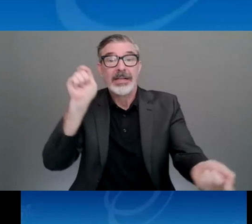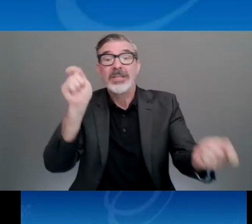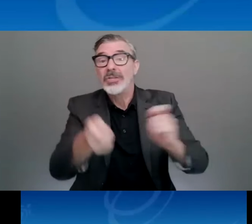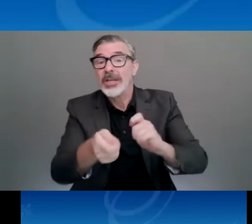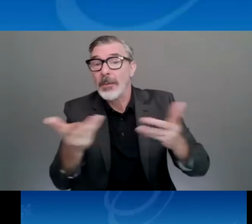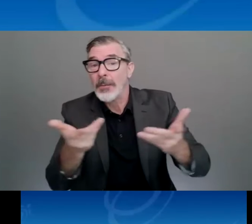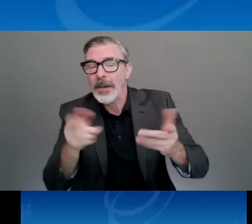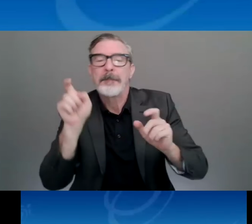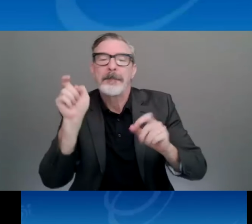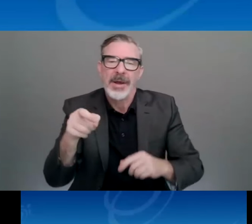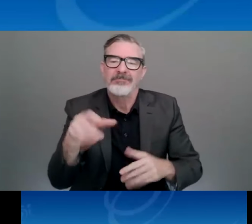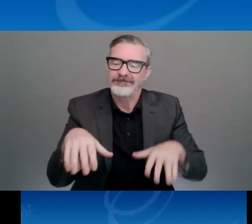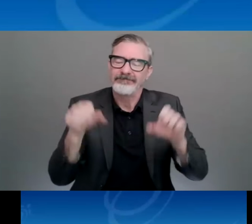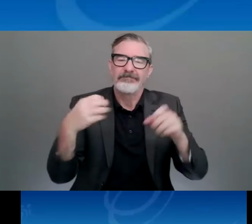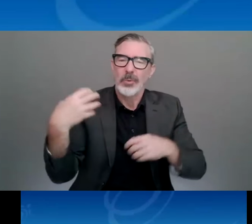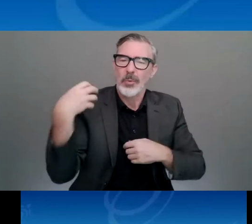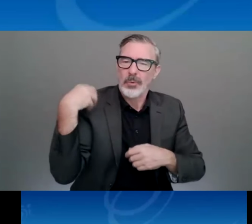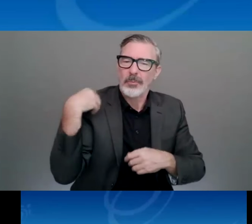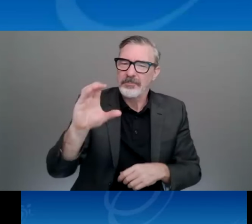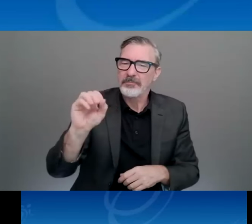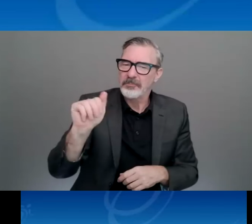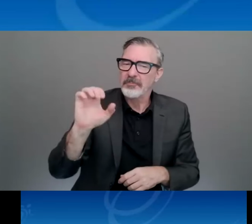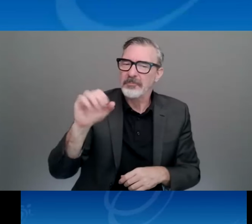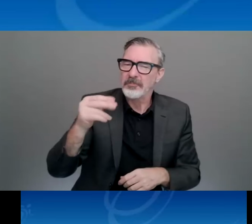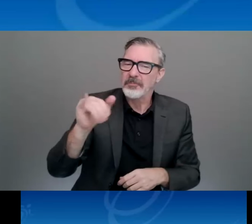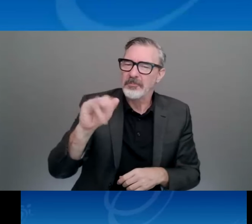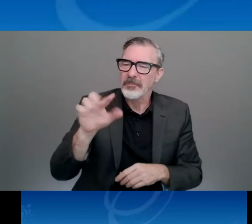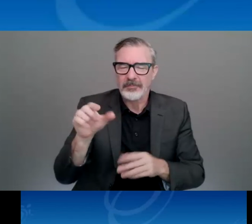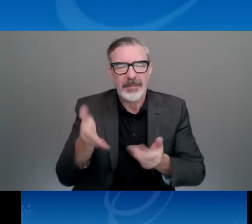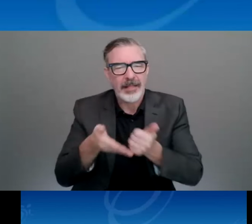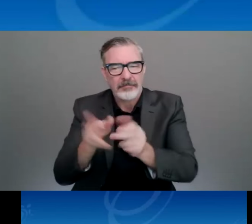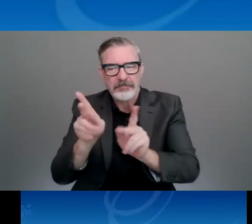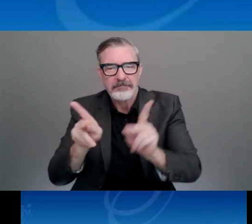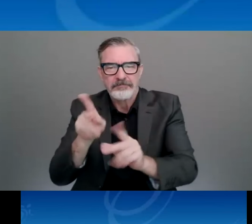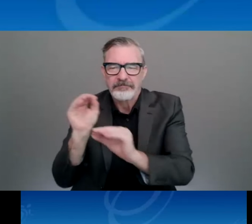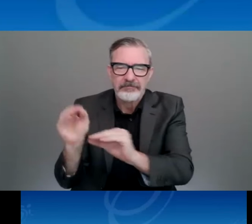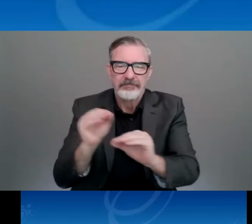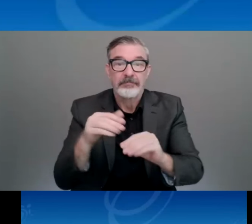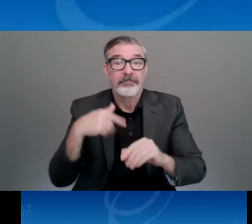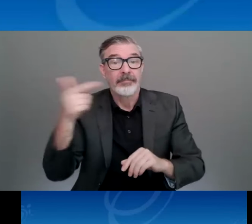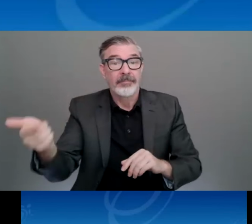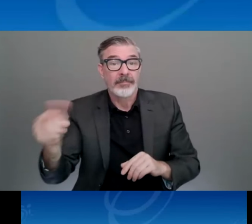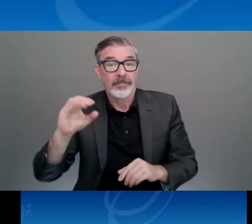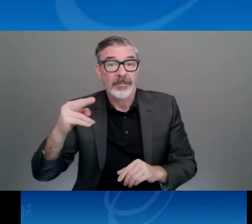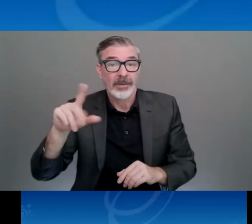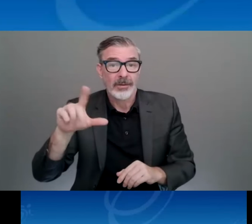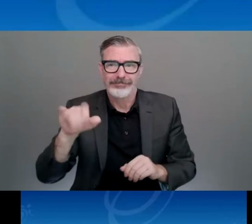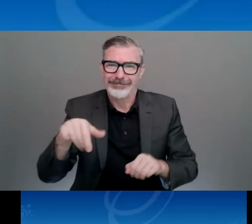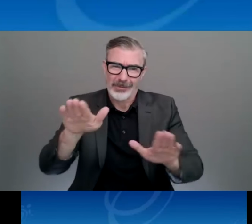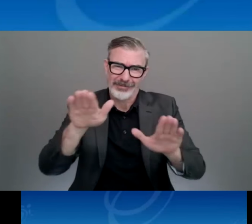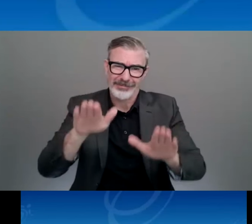Well I think coaching certainly gives us a great solution and would be great implementation. So that's really, really good advice.